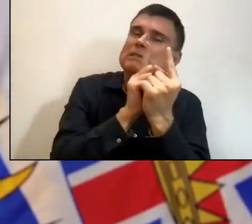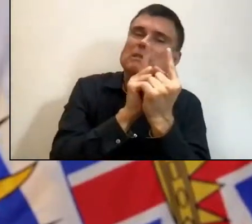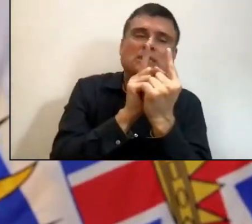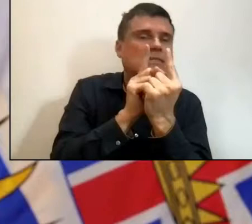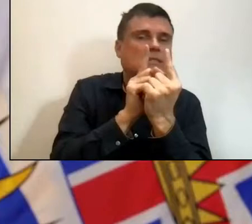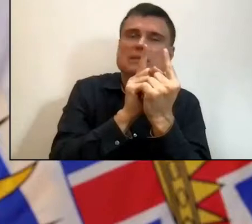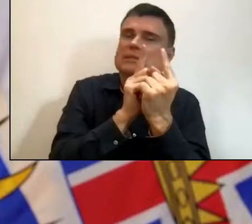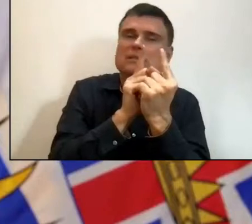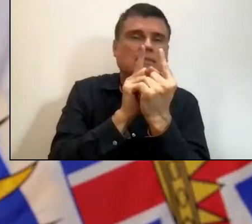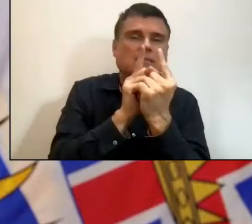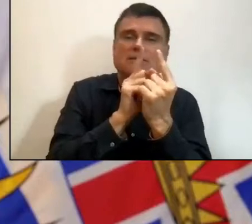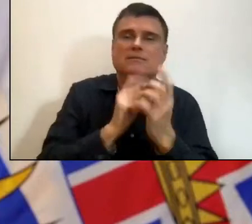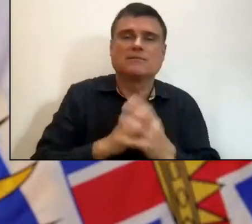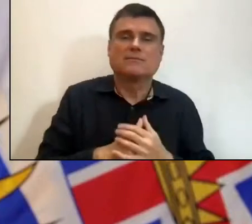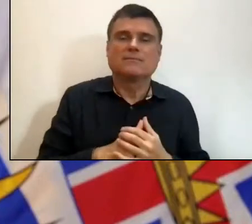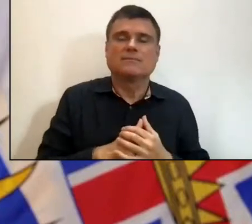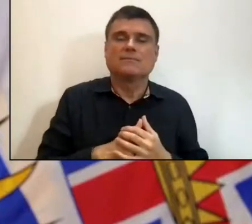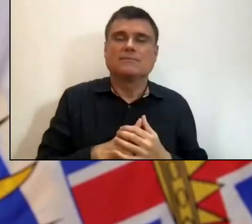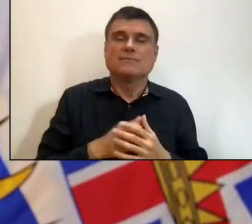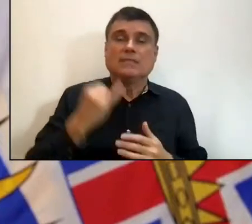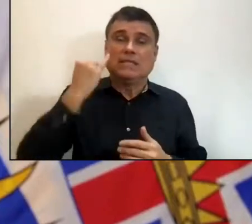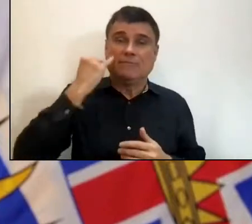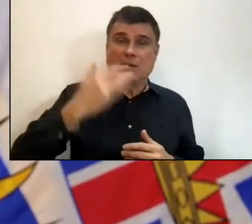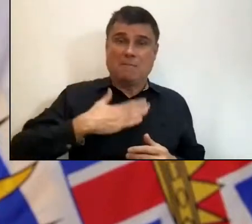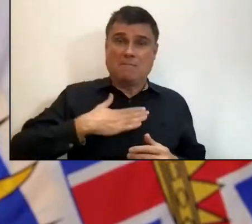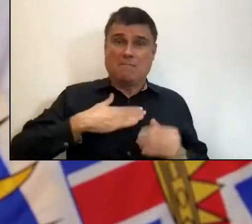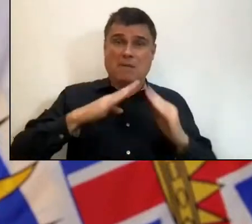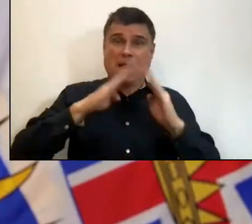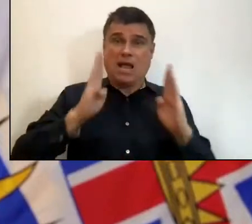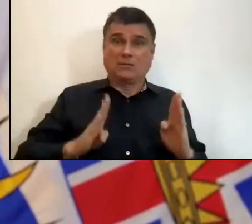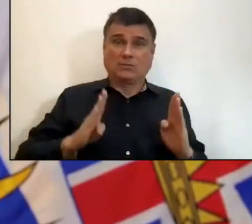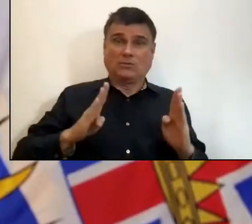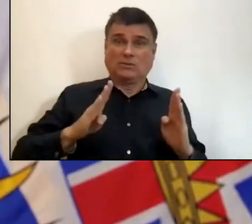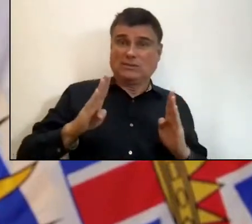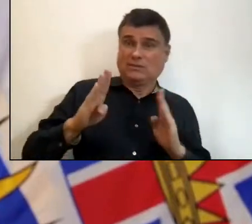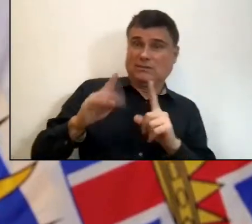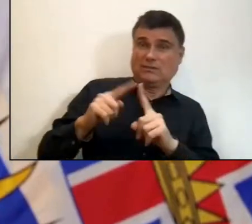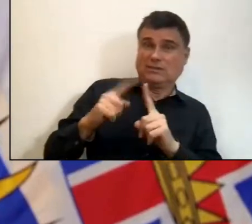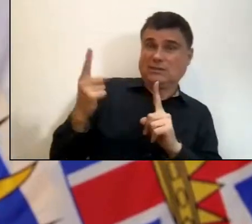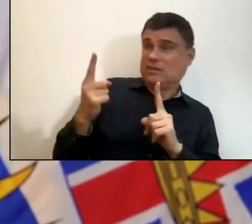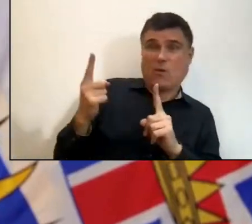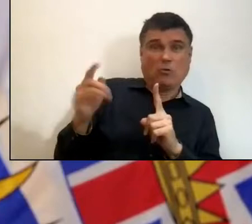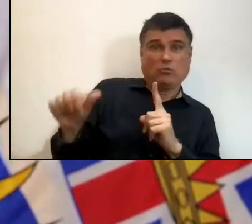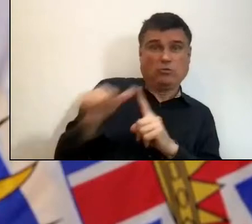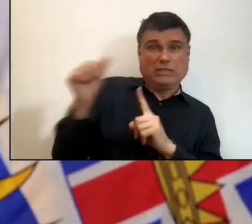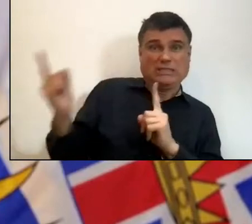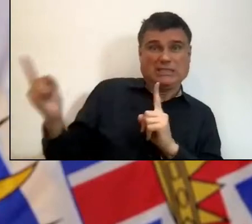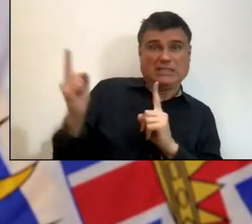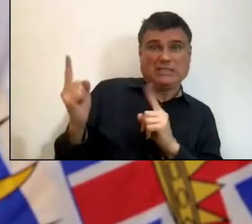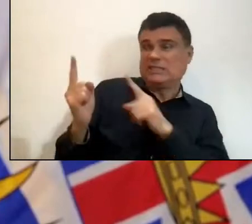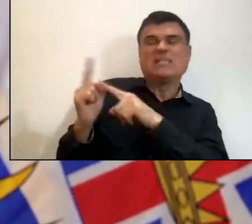are at risk of more severe illness then you need to keep it smaller again and particularly if you have children that are